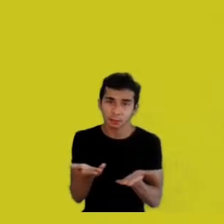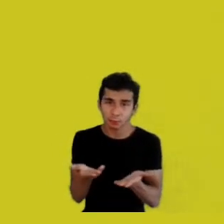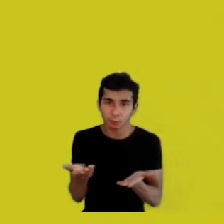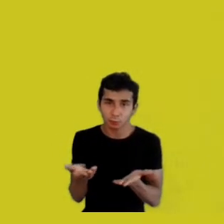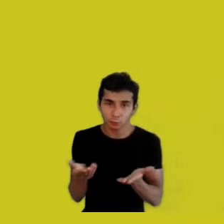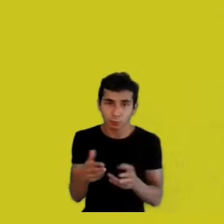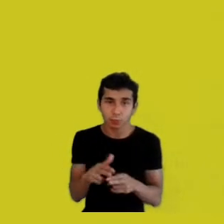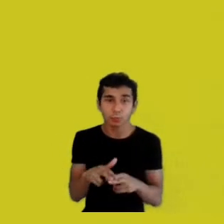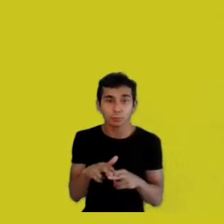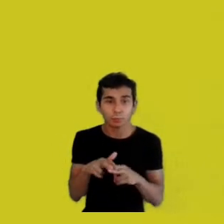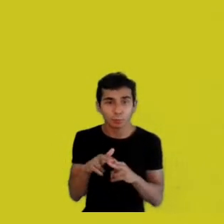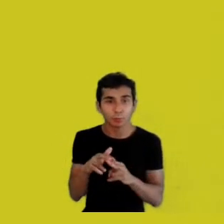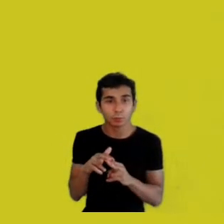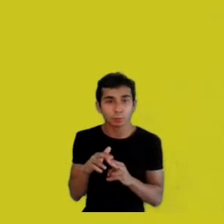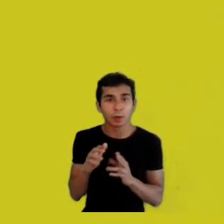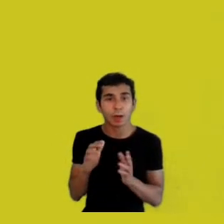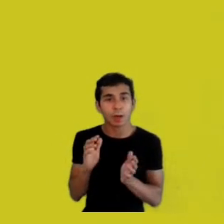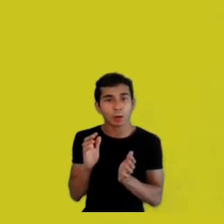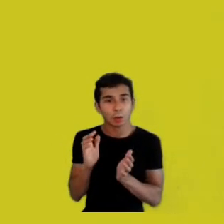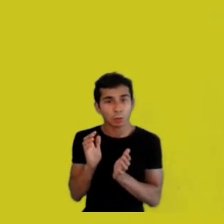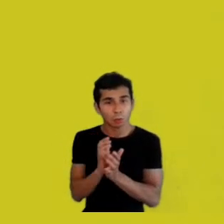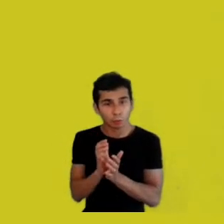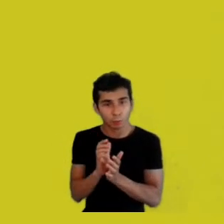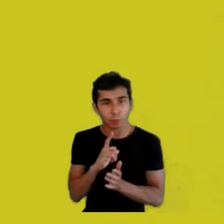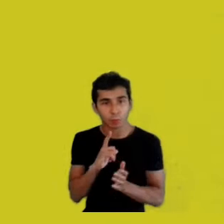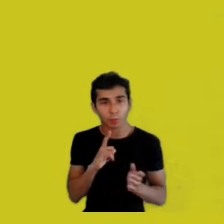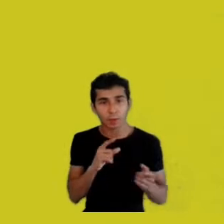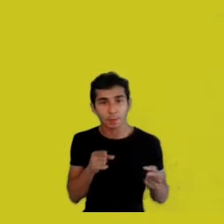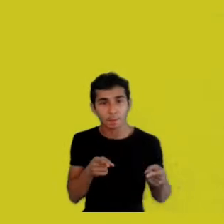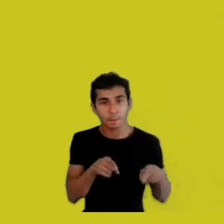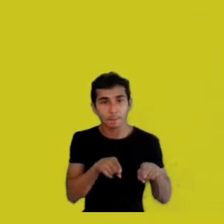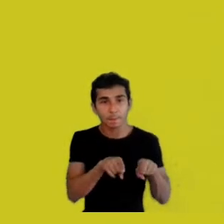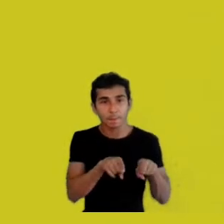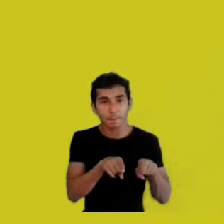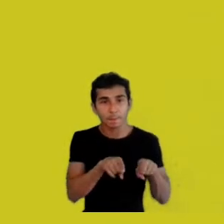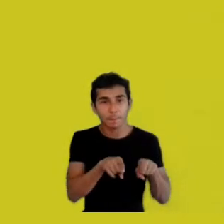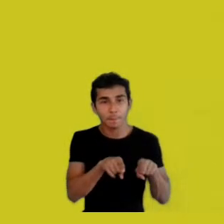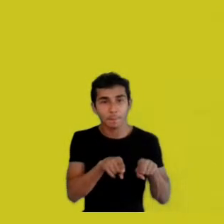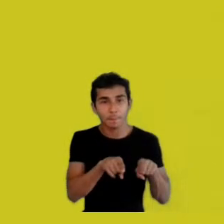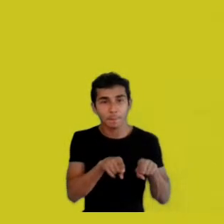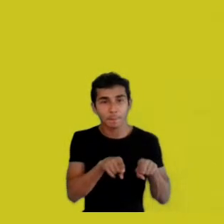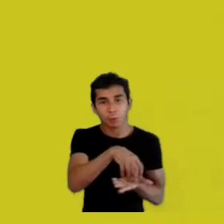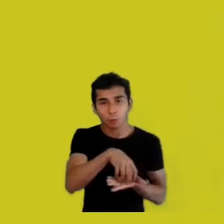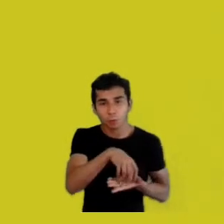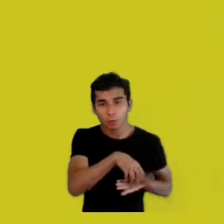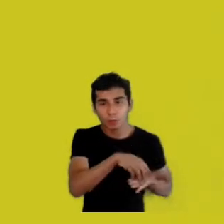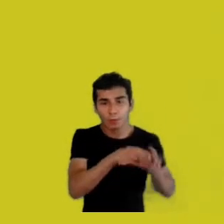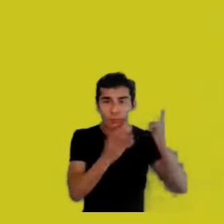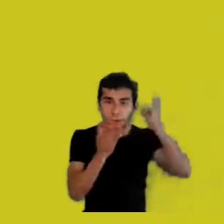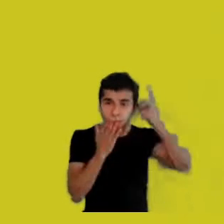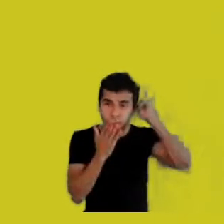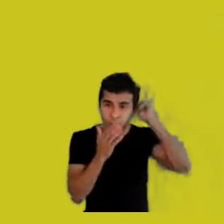with the Paiter Suruí community in Rondônia, with the Gamir village,